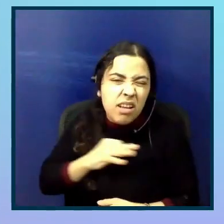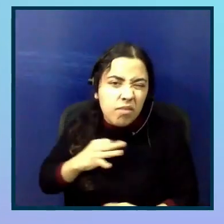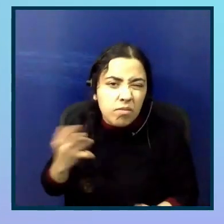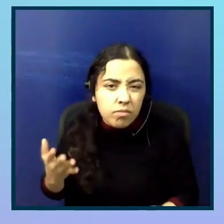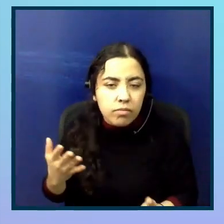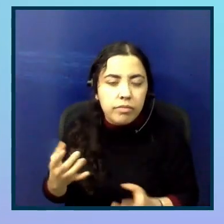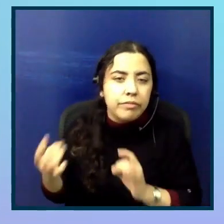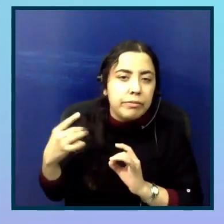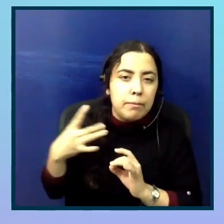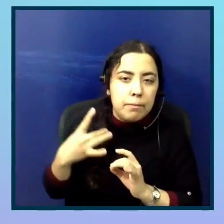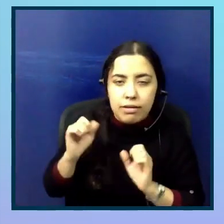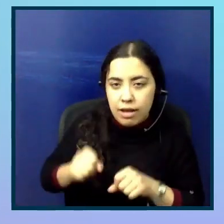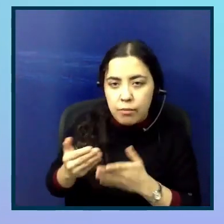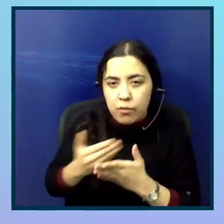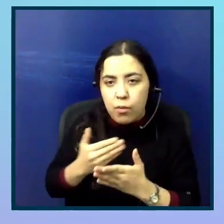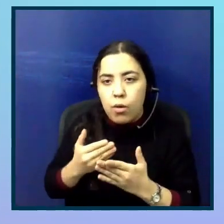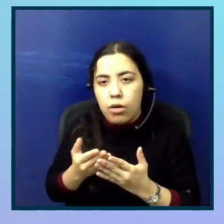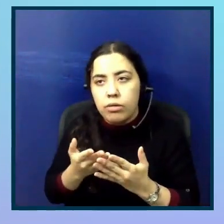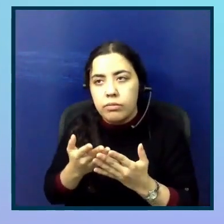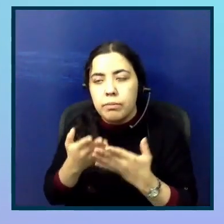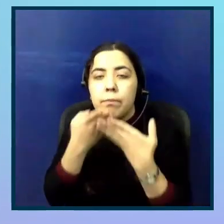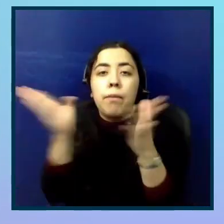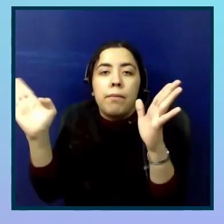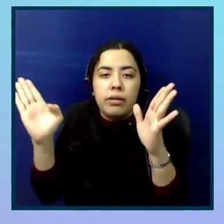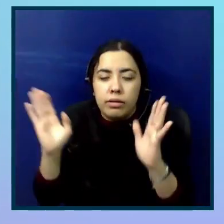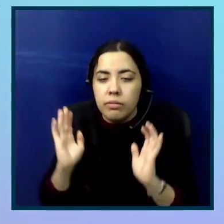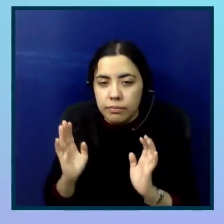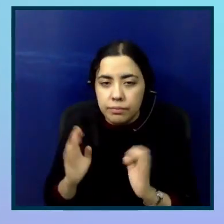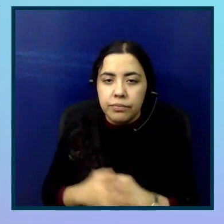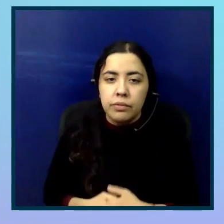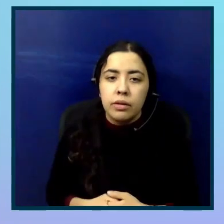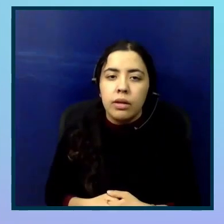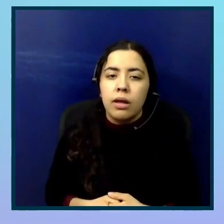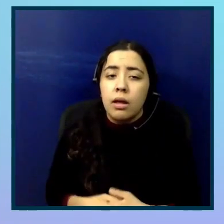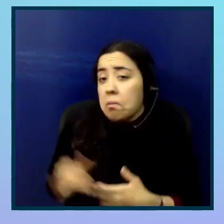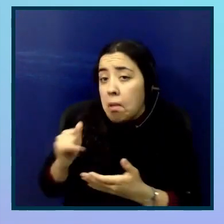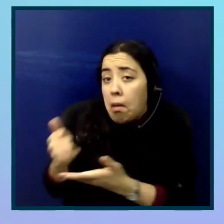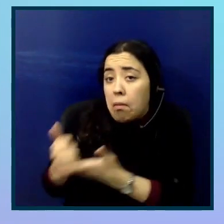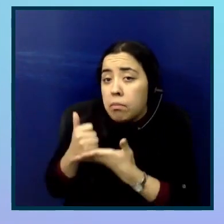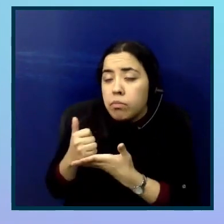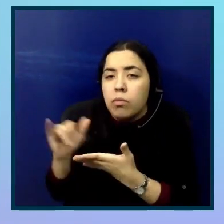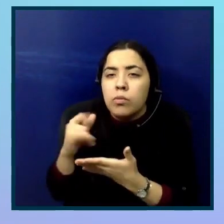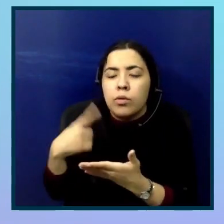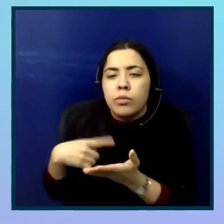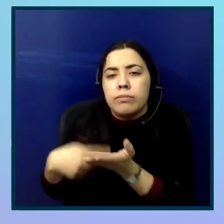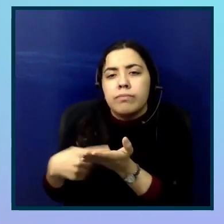So that's also pretty helpful resource as well. And then we also do talk to our customers directly.